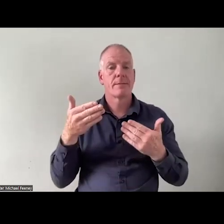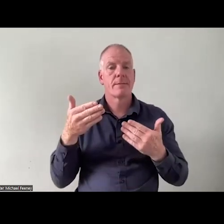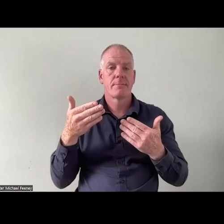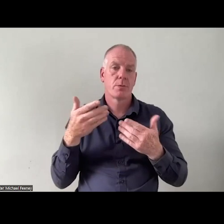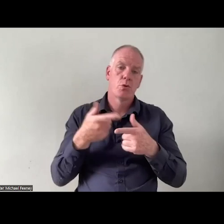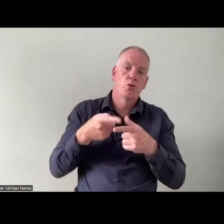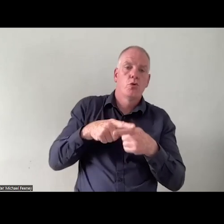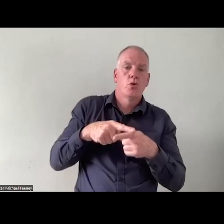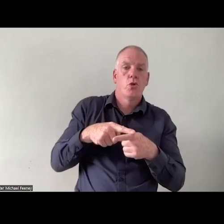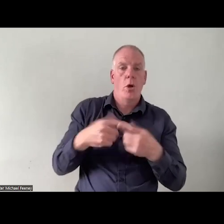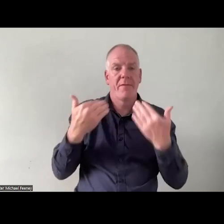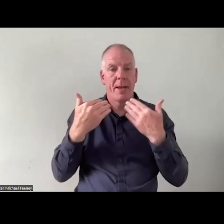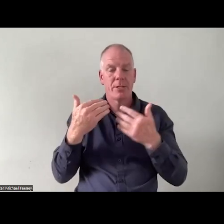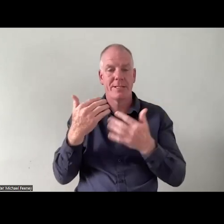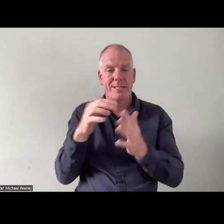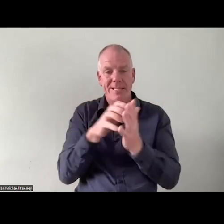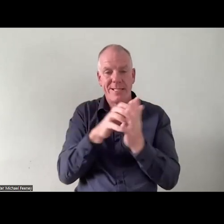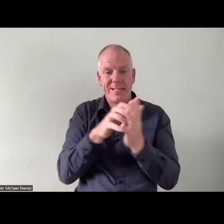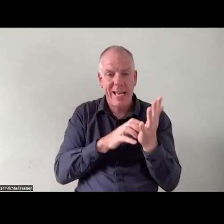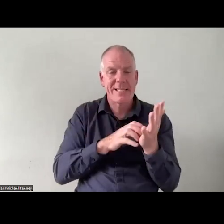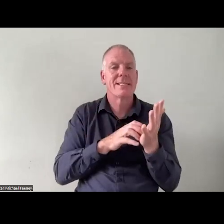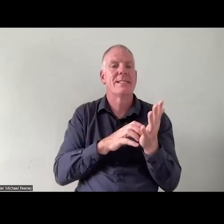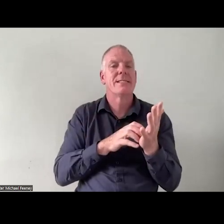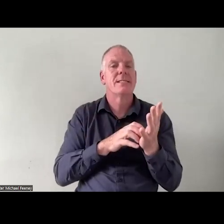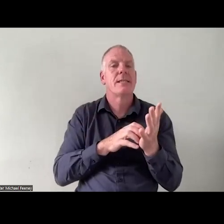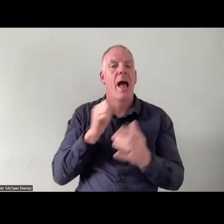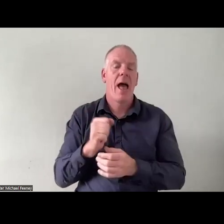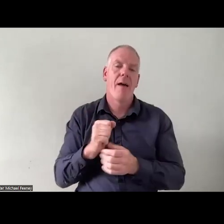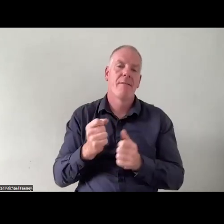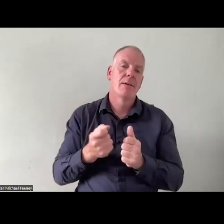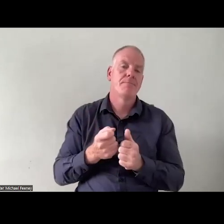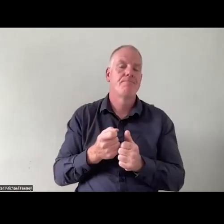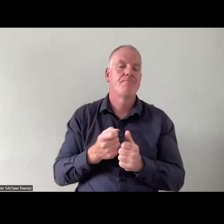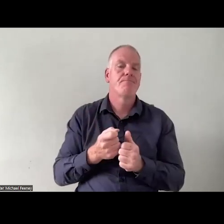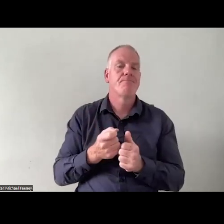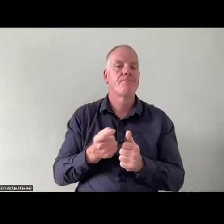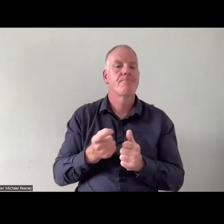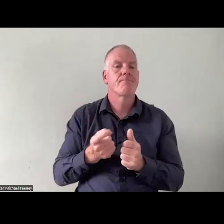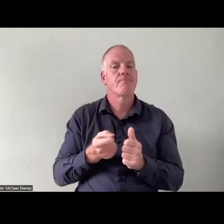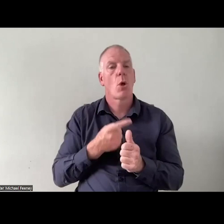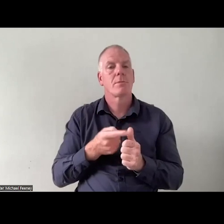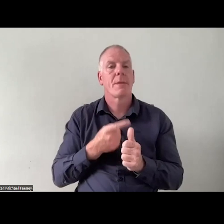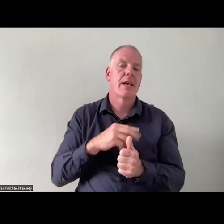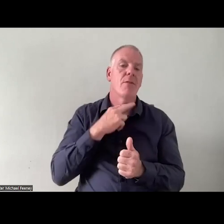If they were short pieces of text, it was a synthesised voice through the NaviLens app.